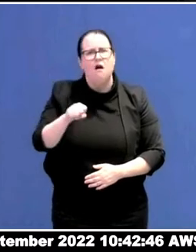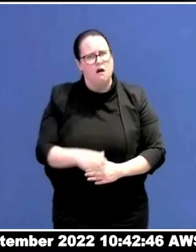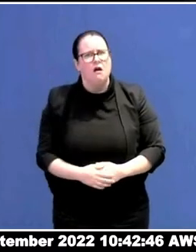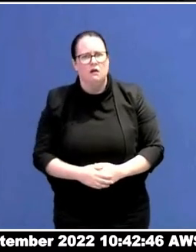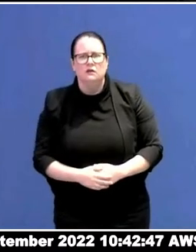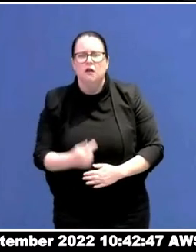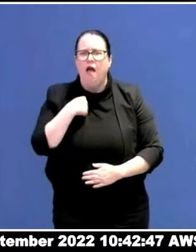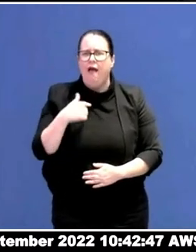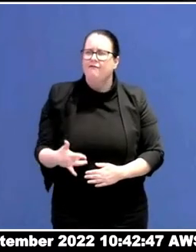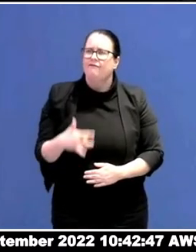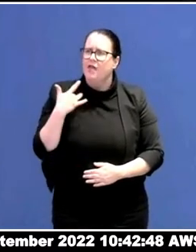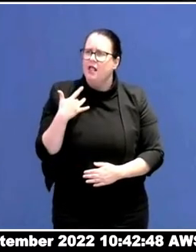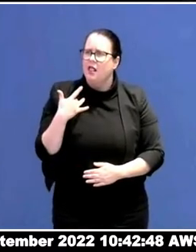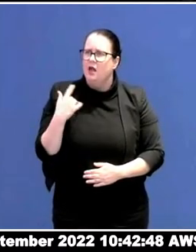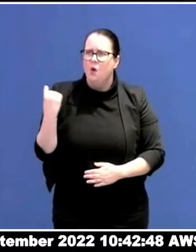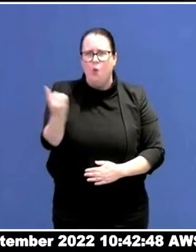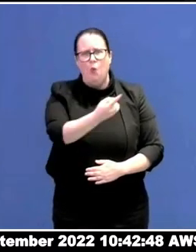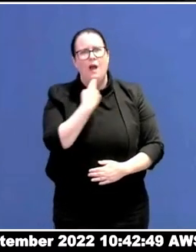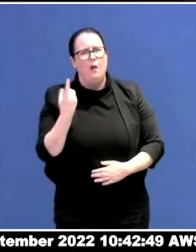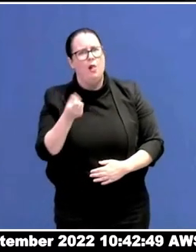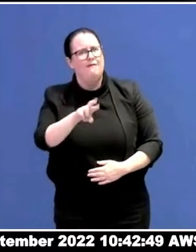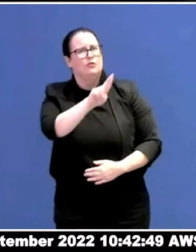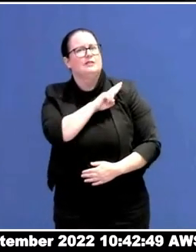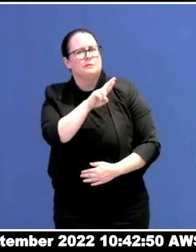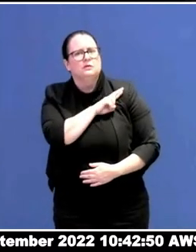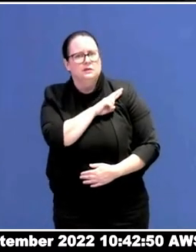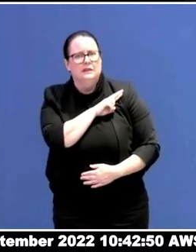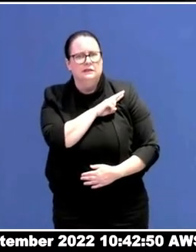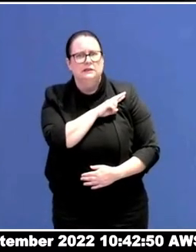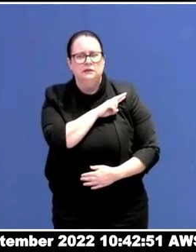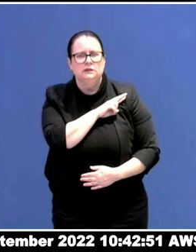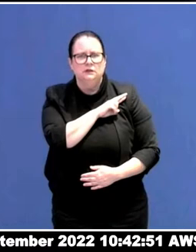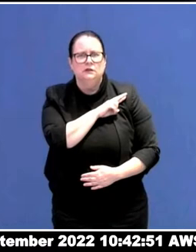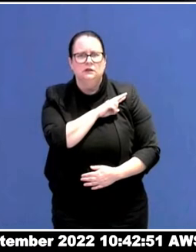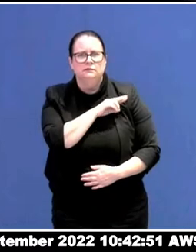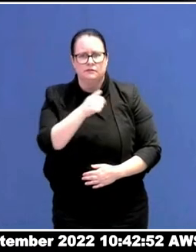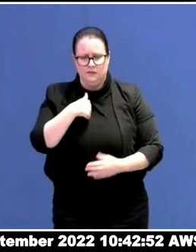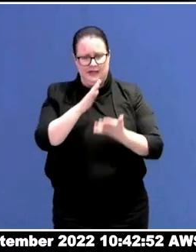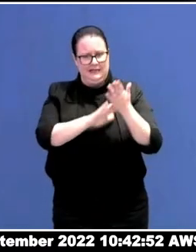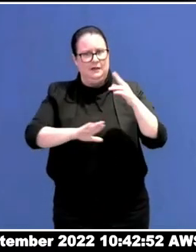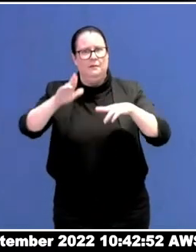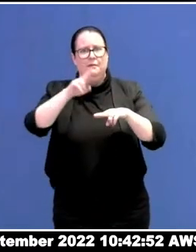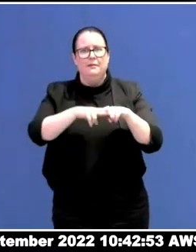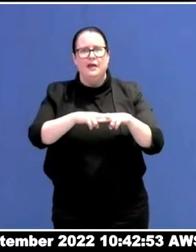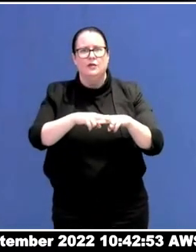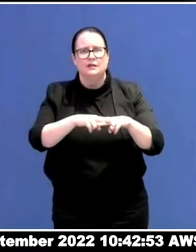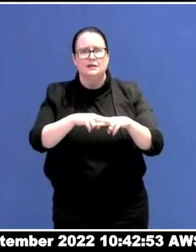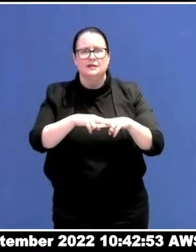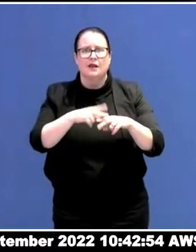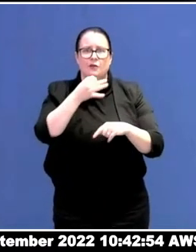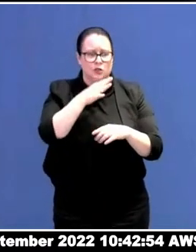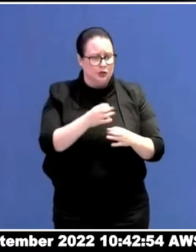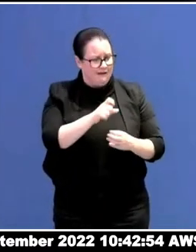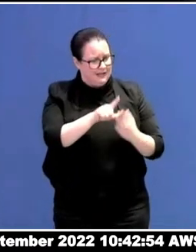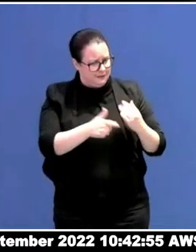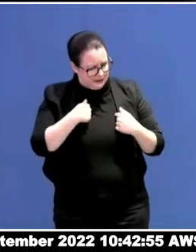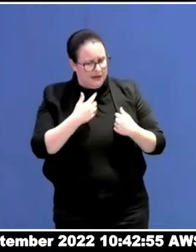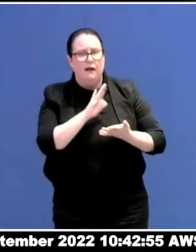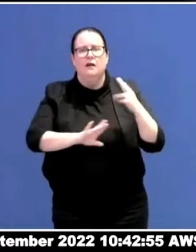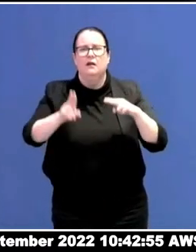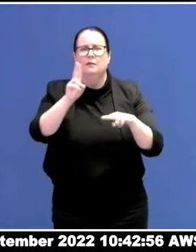I feel we all have a duty, even as parents of people with disabilities, to share what